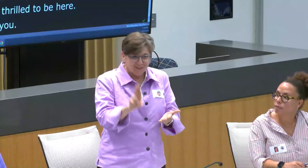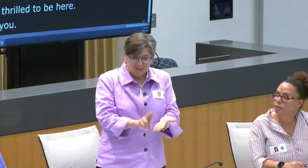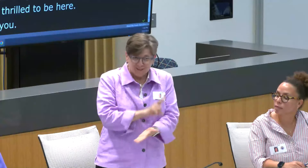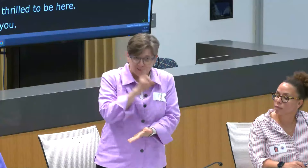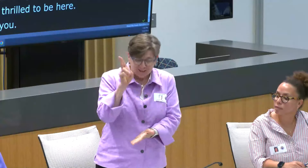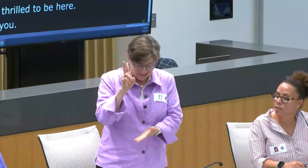ORGANIZATIONS TO ADVOCATE FOR POLICY.